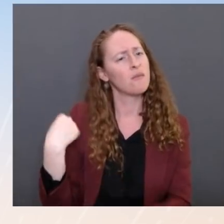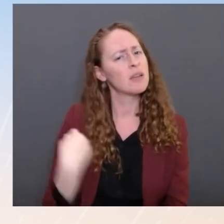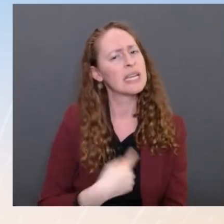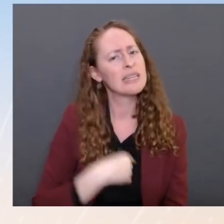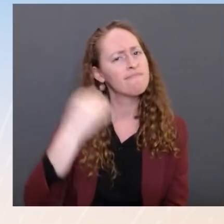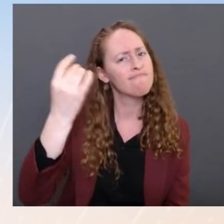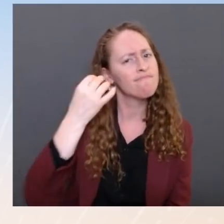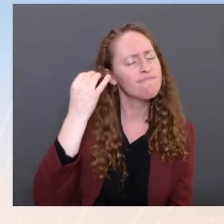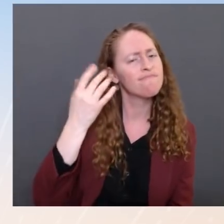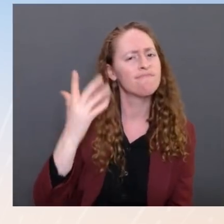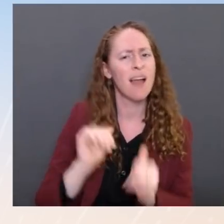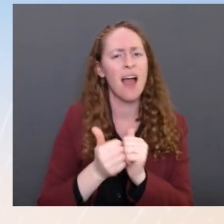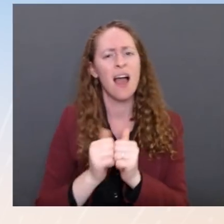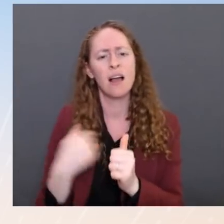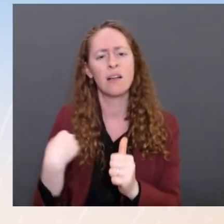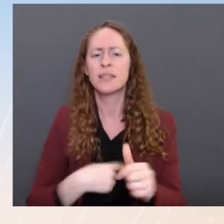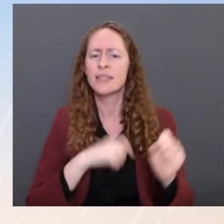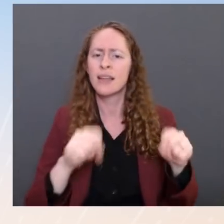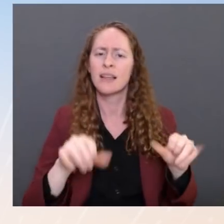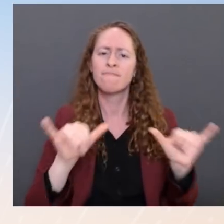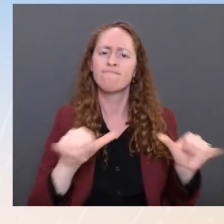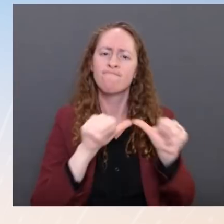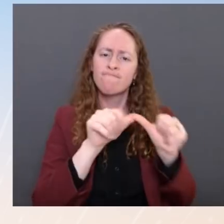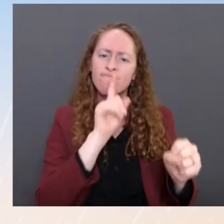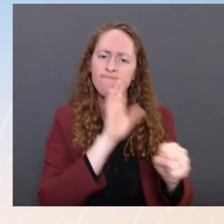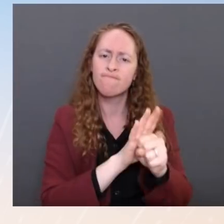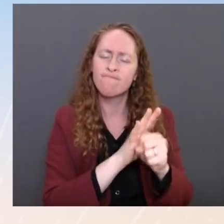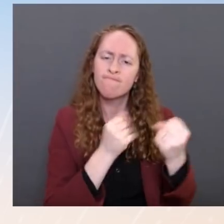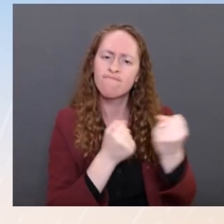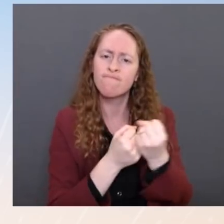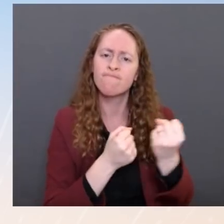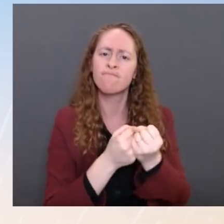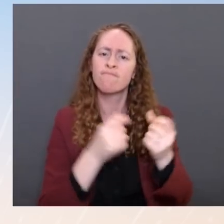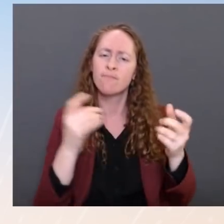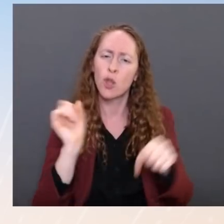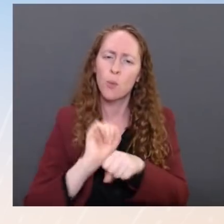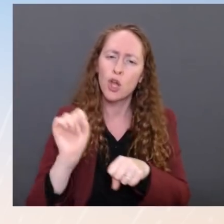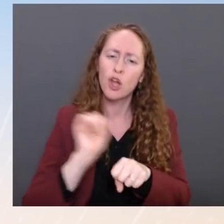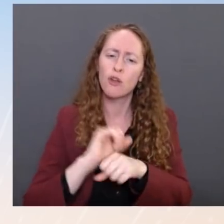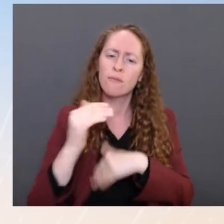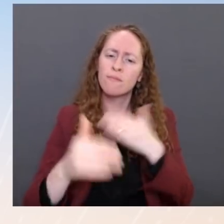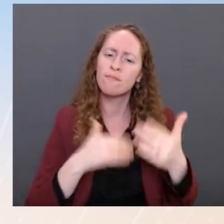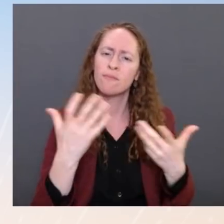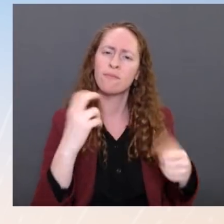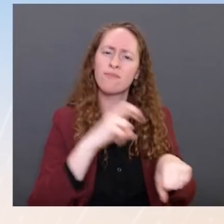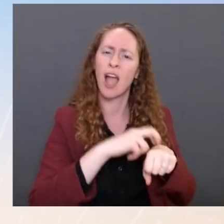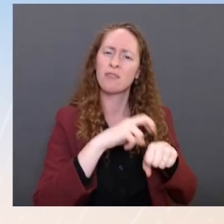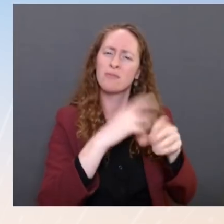And, obviously, since he took office, according to a Yale study, it's estimated we've saved over 2.2 million American lives